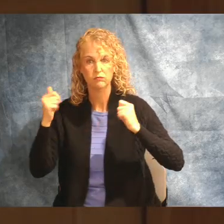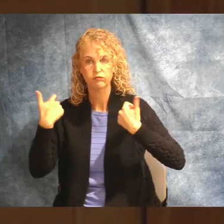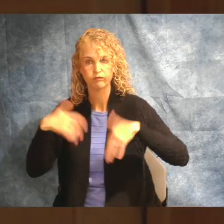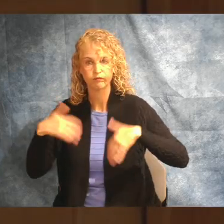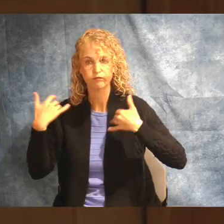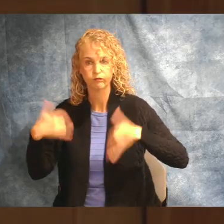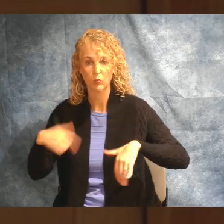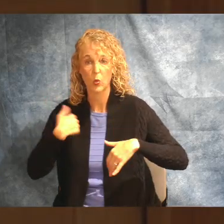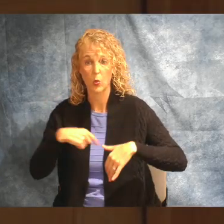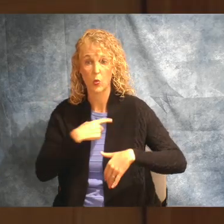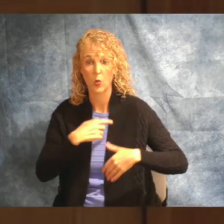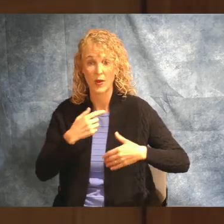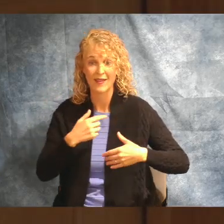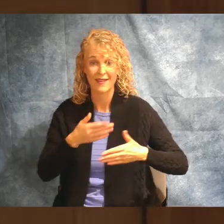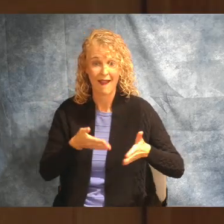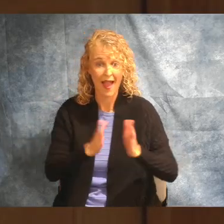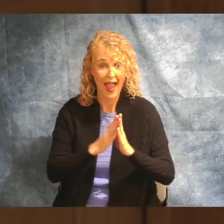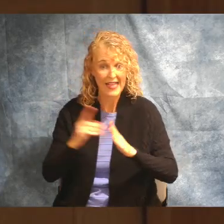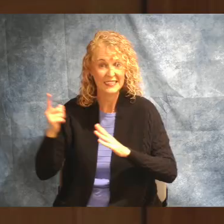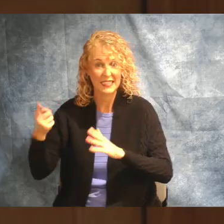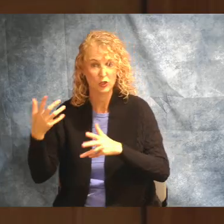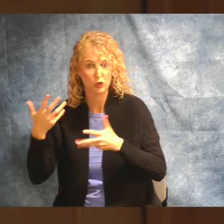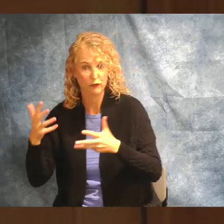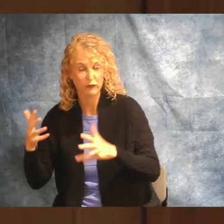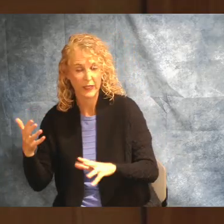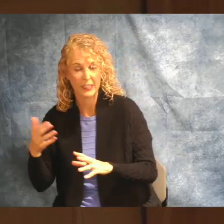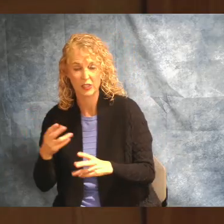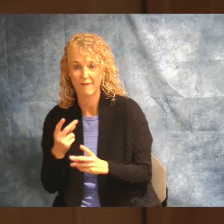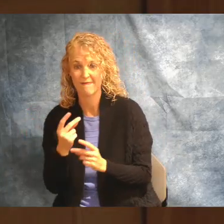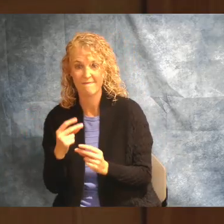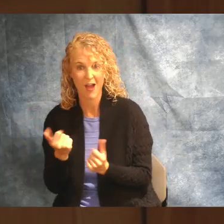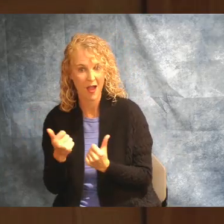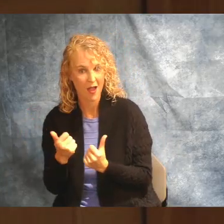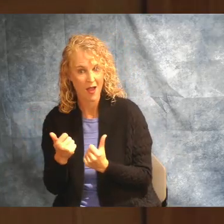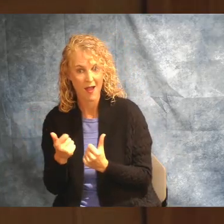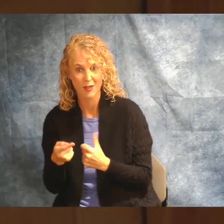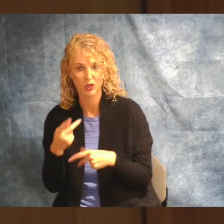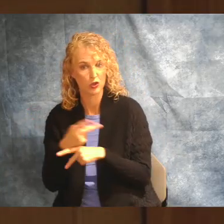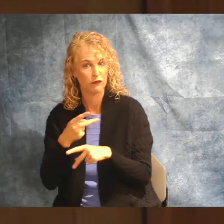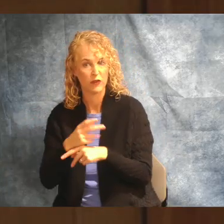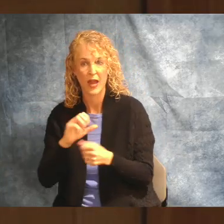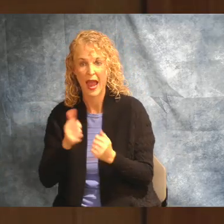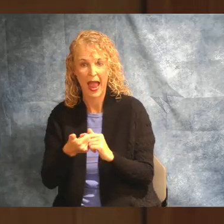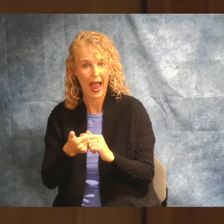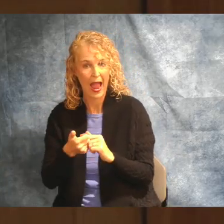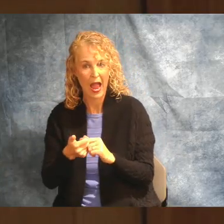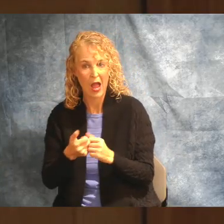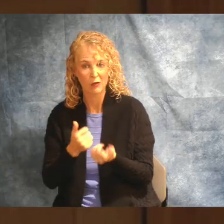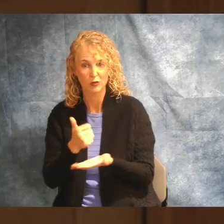I appreciate you all putting your heads together and figuring out a way to impact small businesses